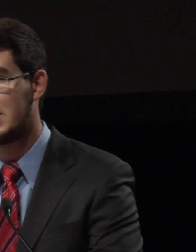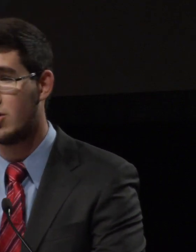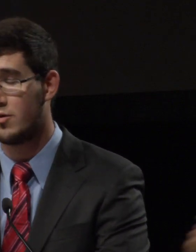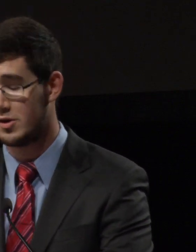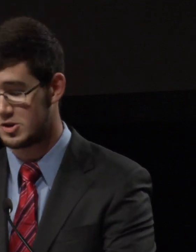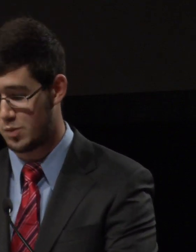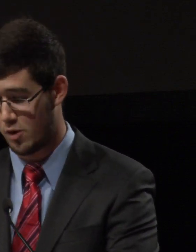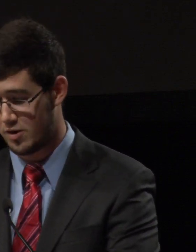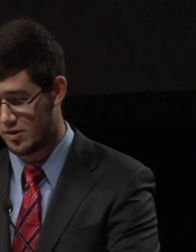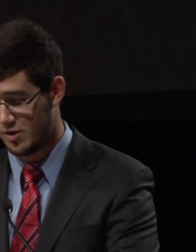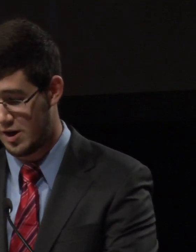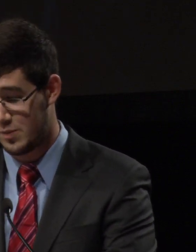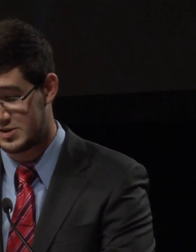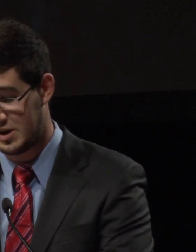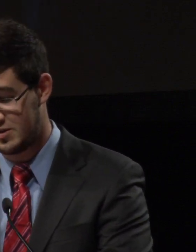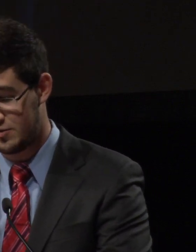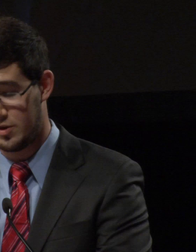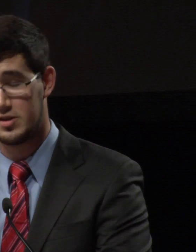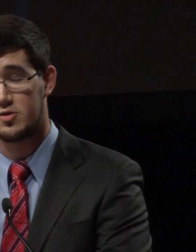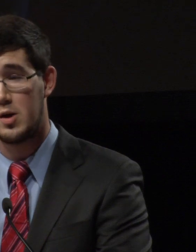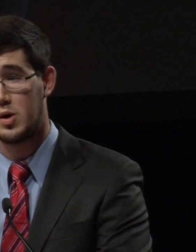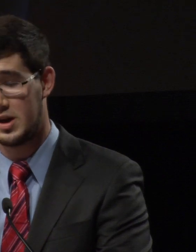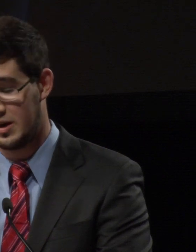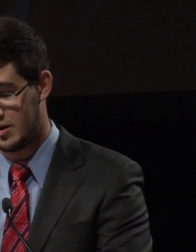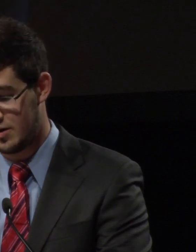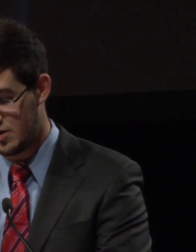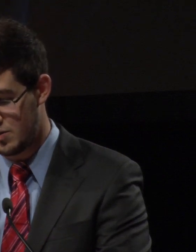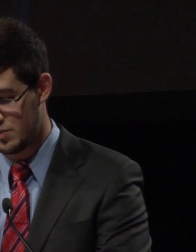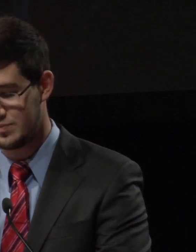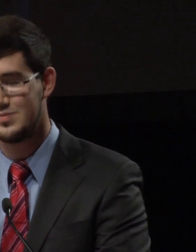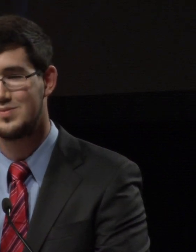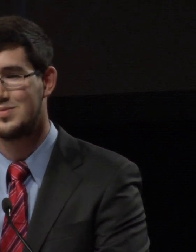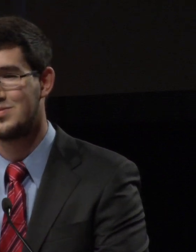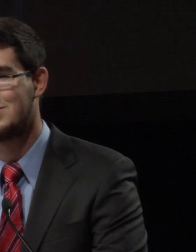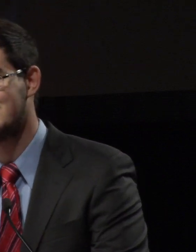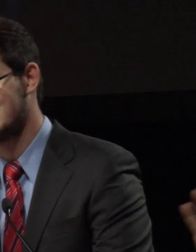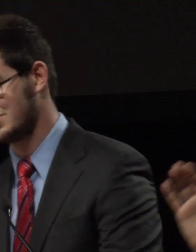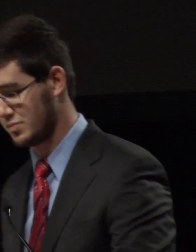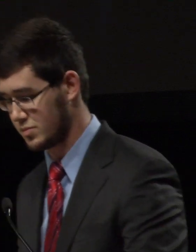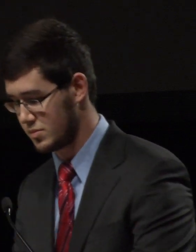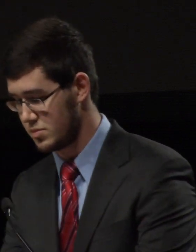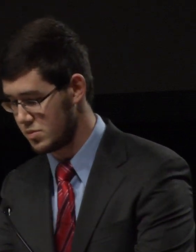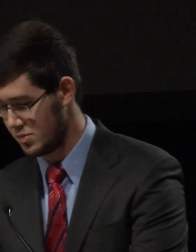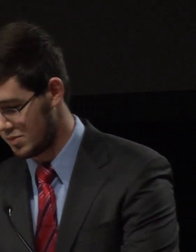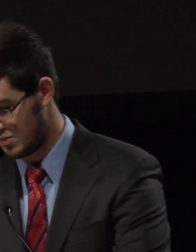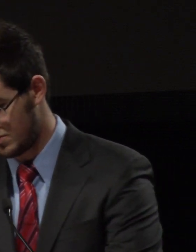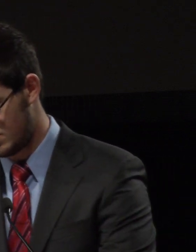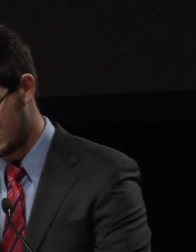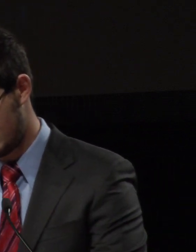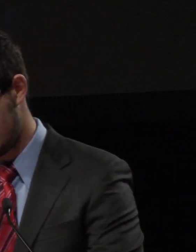THANK YOU ALL FOR YOUR SUPPORT AND I AM EXCITED FOR THIS GROUNDBREAKING YEAR!